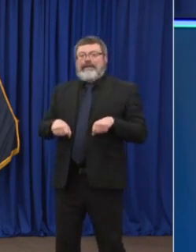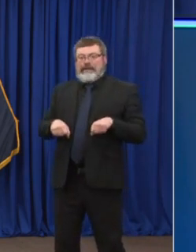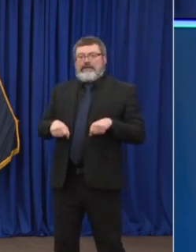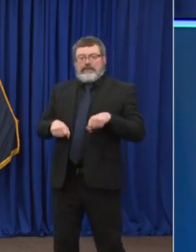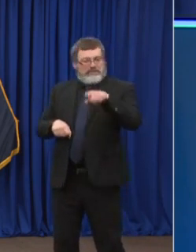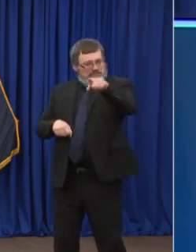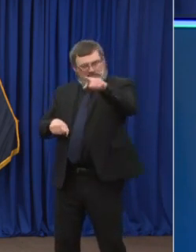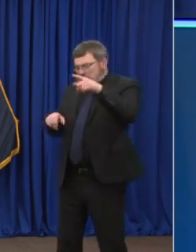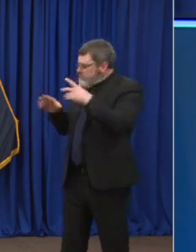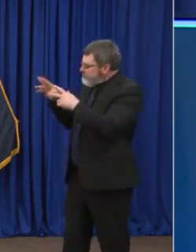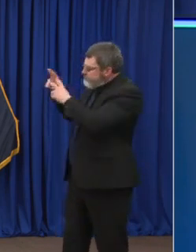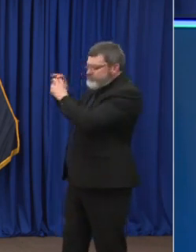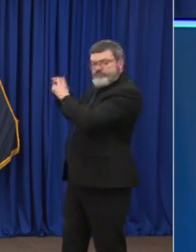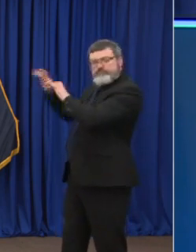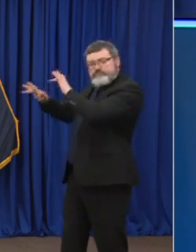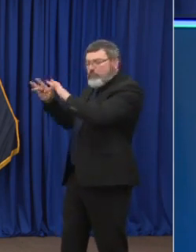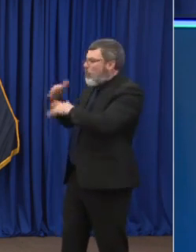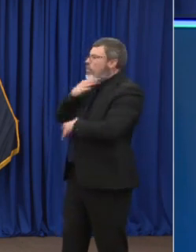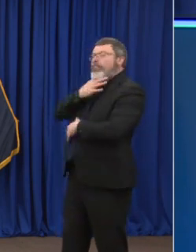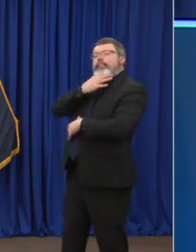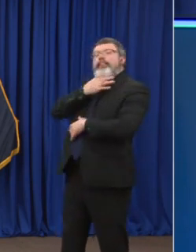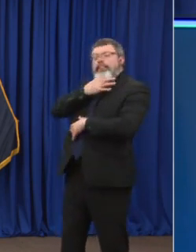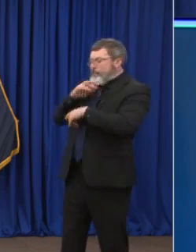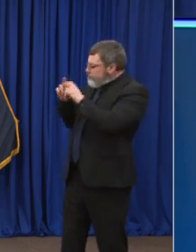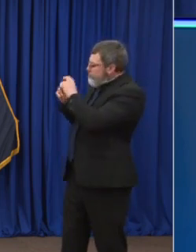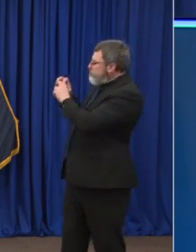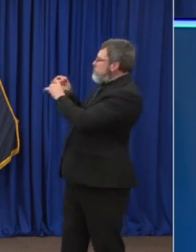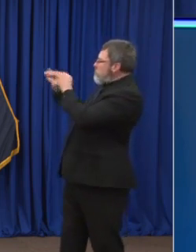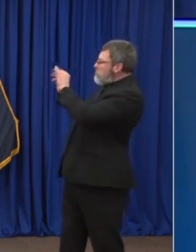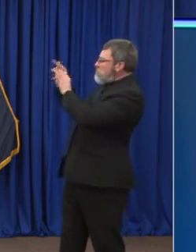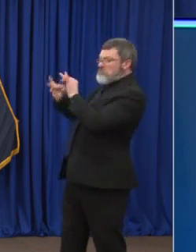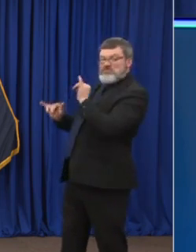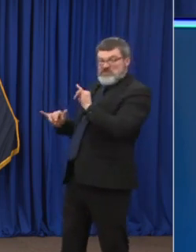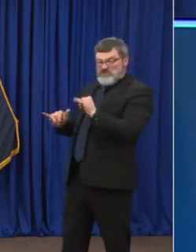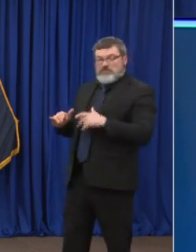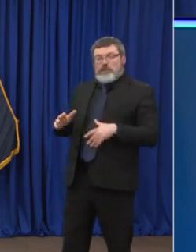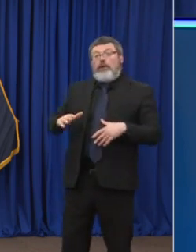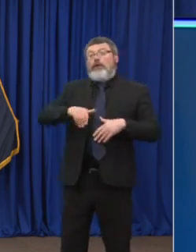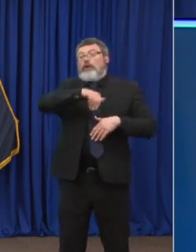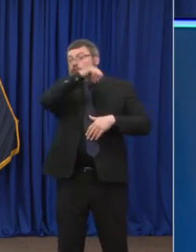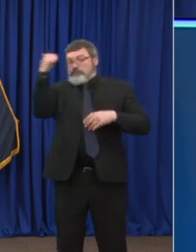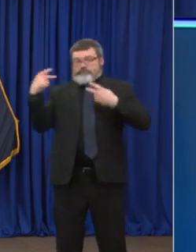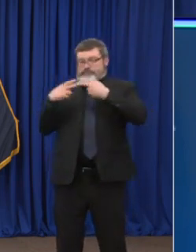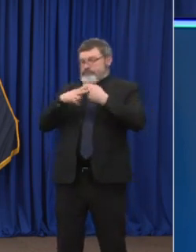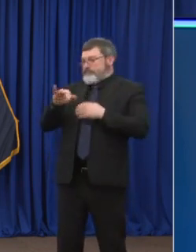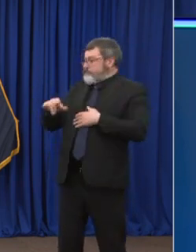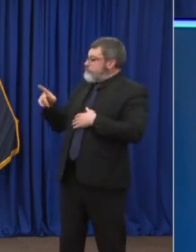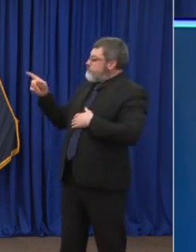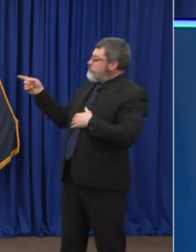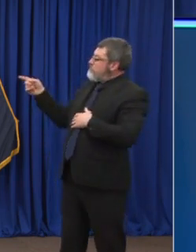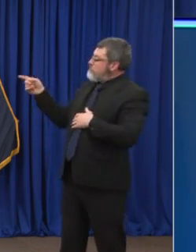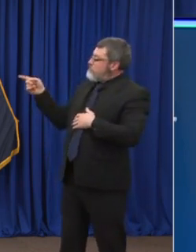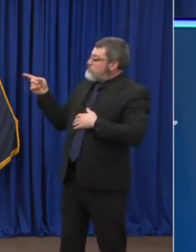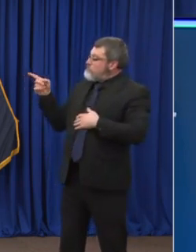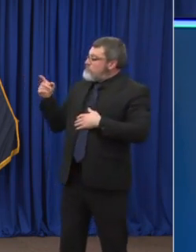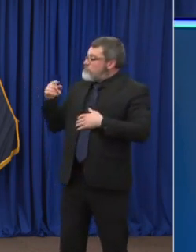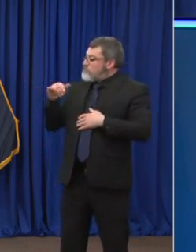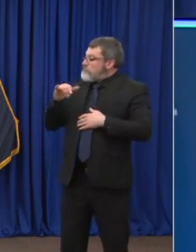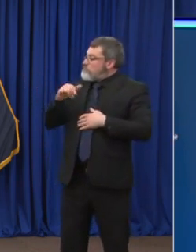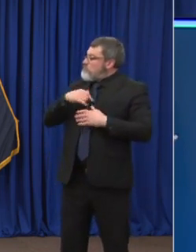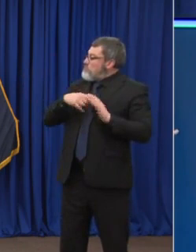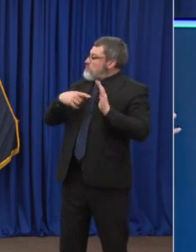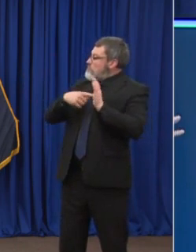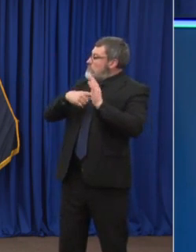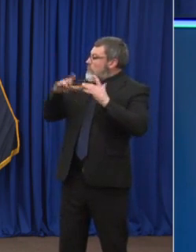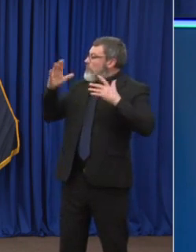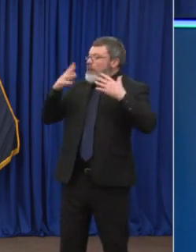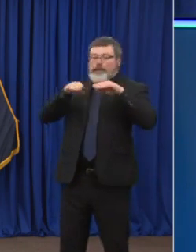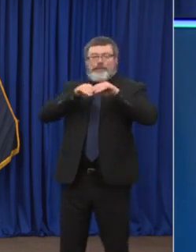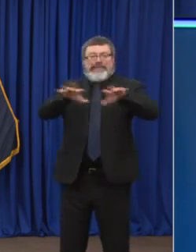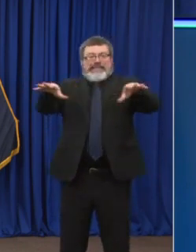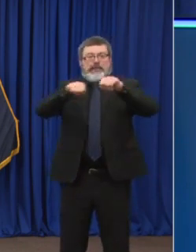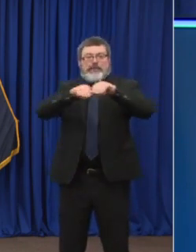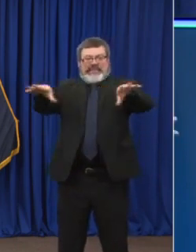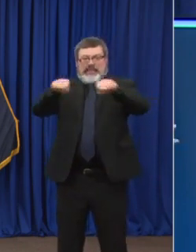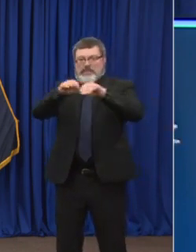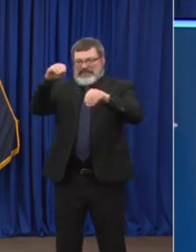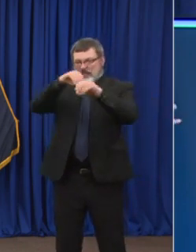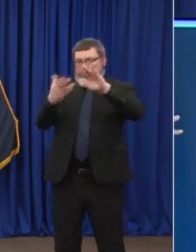WE TRIED TO MAKE IT INTERACTIVE SO YOU CAN DRI DOWN AND HAVE THAT UP-TO-THE-MINUTE DATA JUST LIKE WE DO HERE, FOR TRANSPARENCY SAKE.